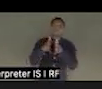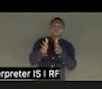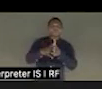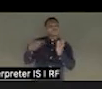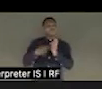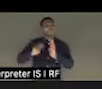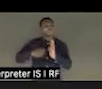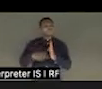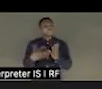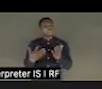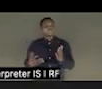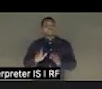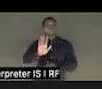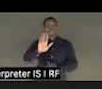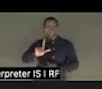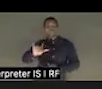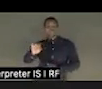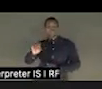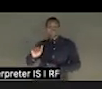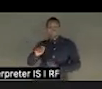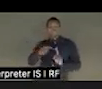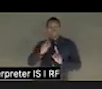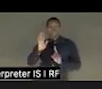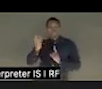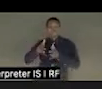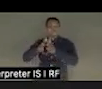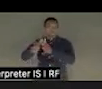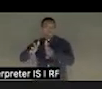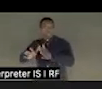As we have talked about at several of these updates before,